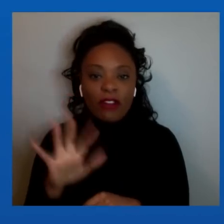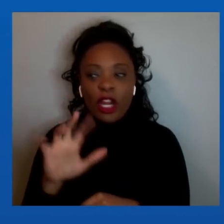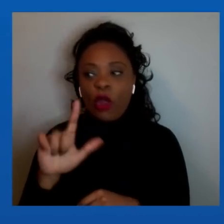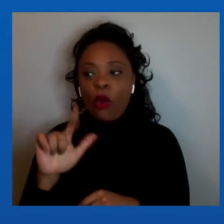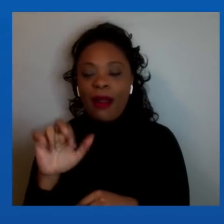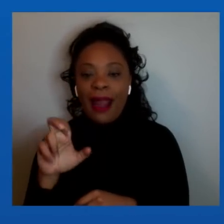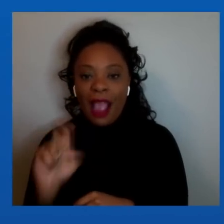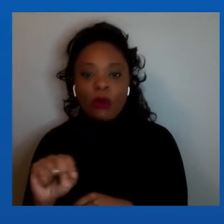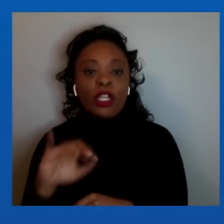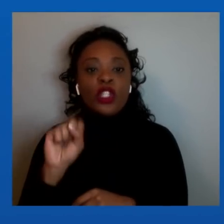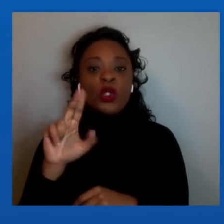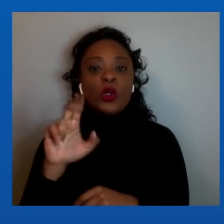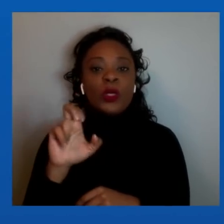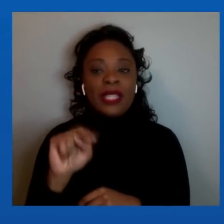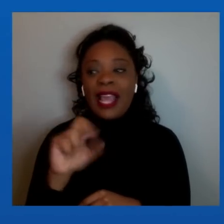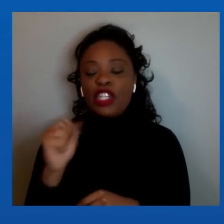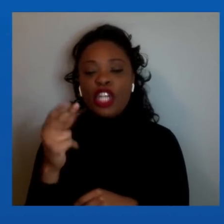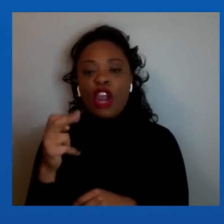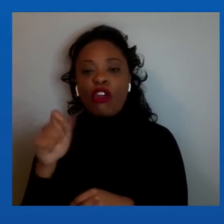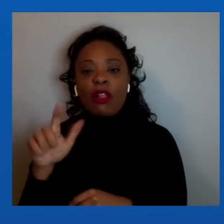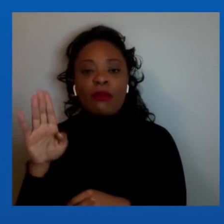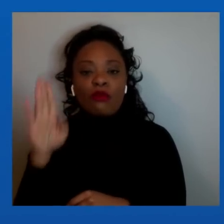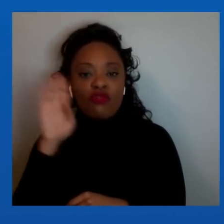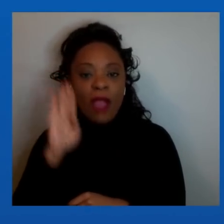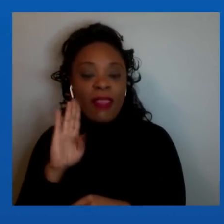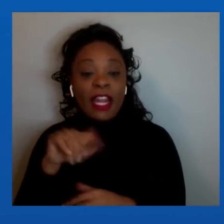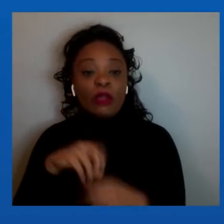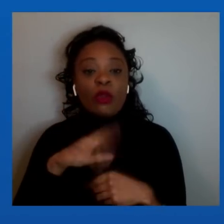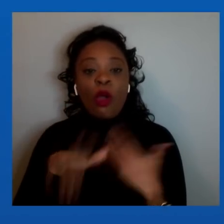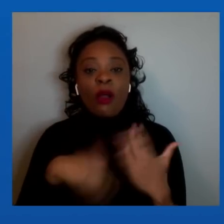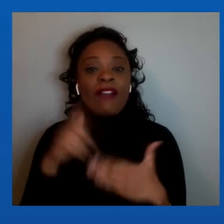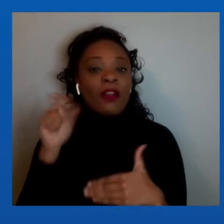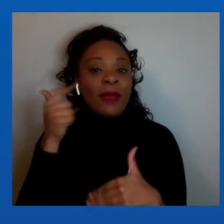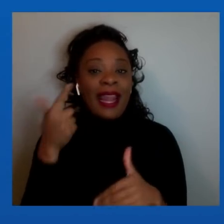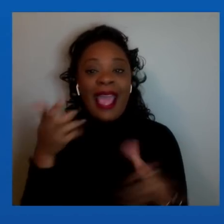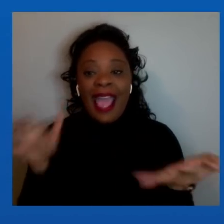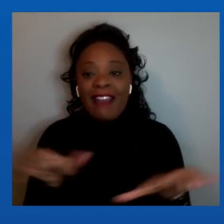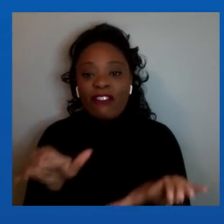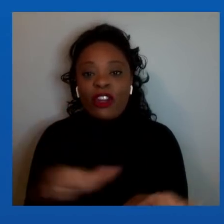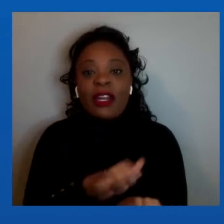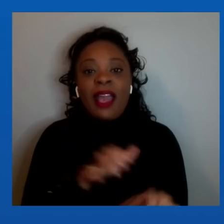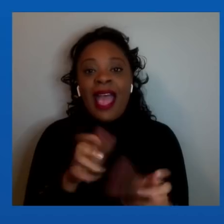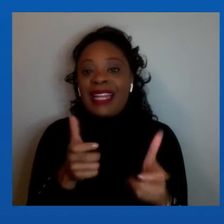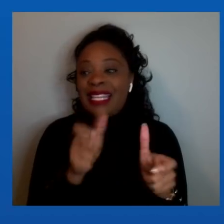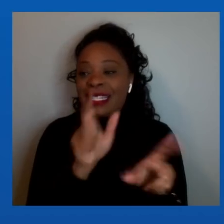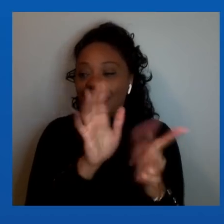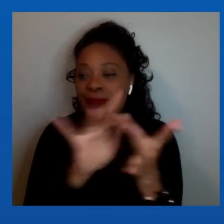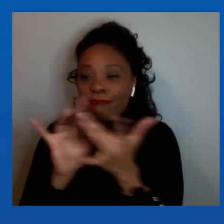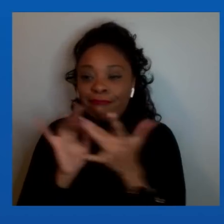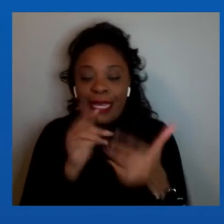It includes an all of government effort and outreach at texting, at connecting, connecting people